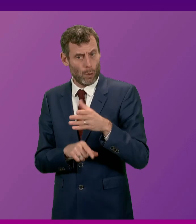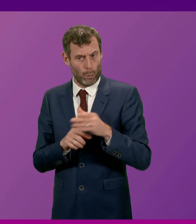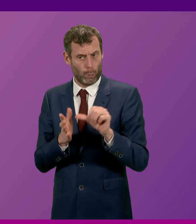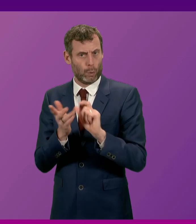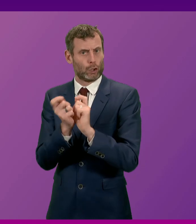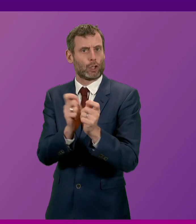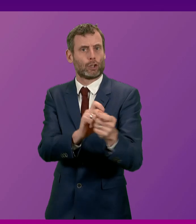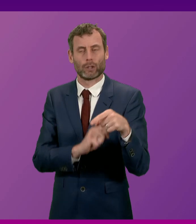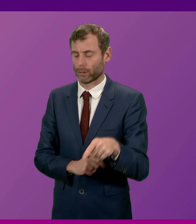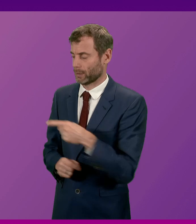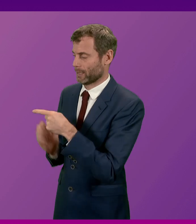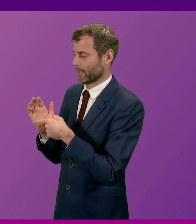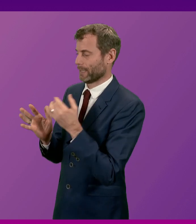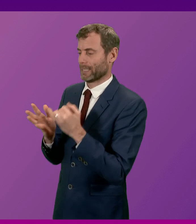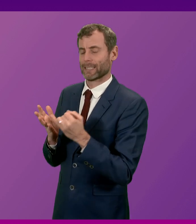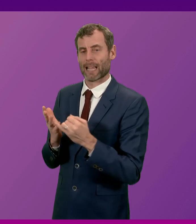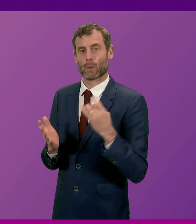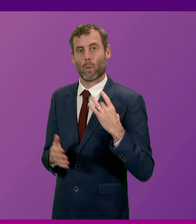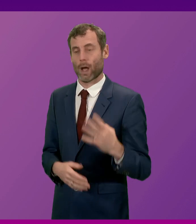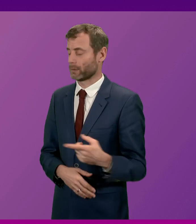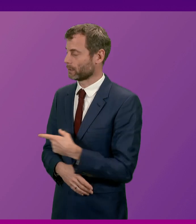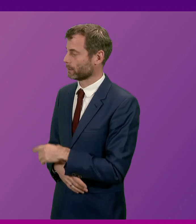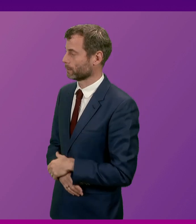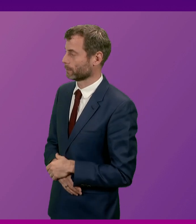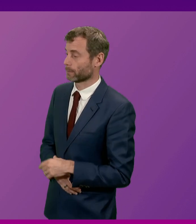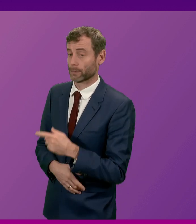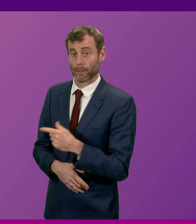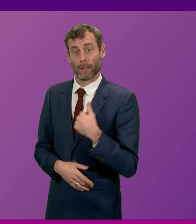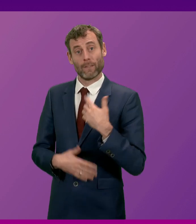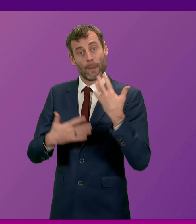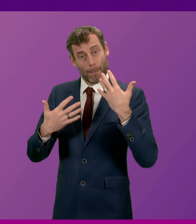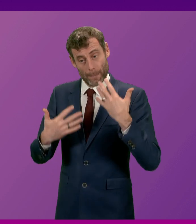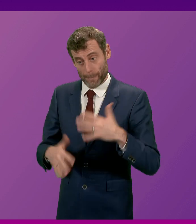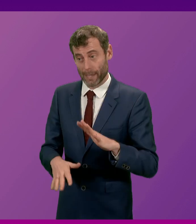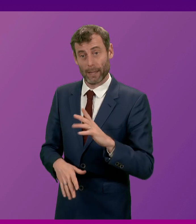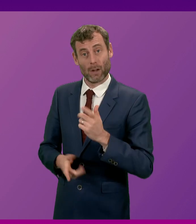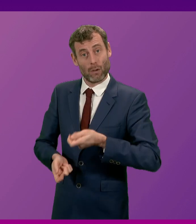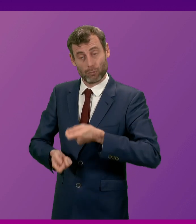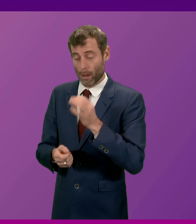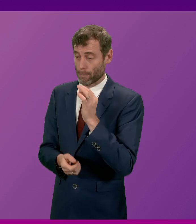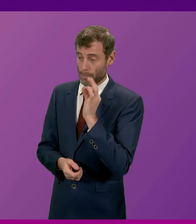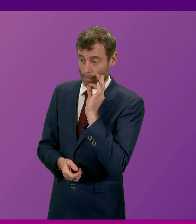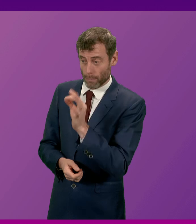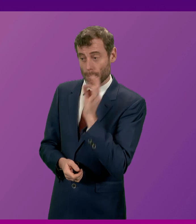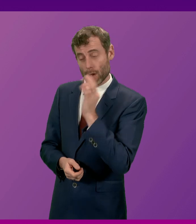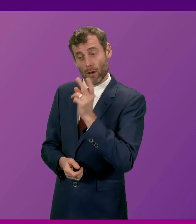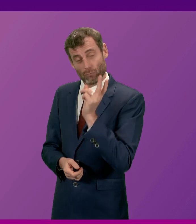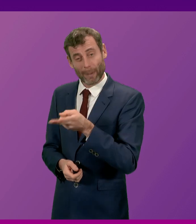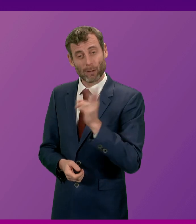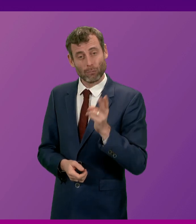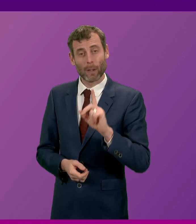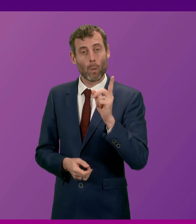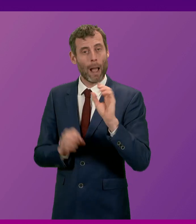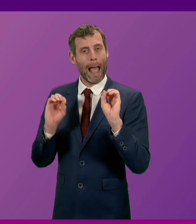I have repeatedly raised NHS Grampian’s ambulance-stacking crisis in the chamber,